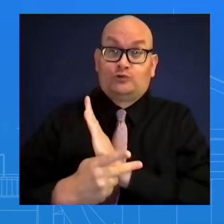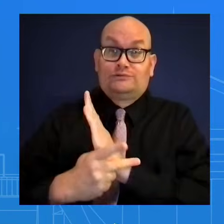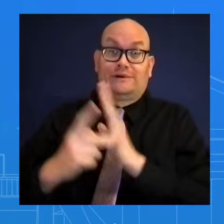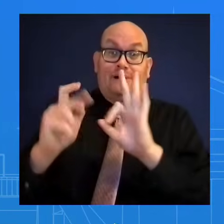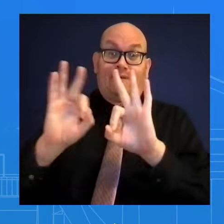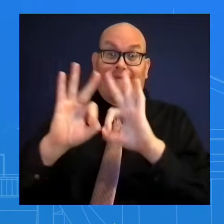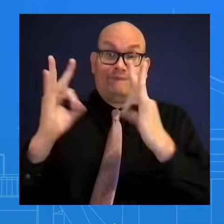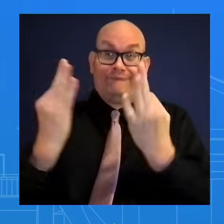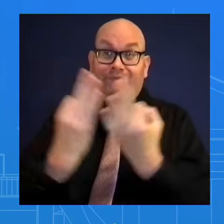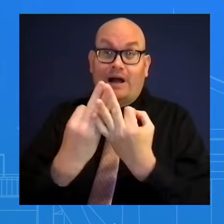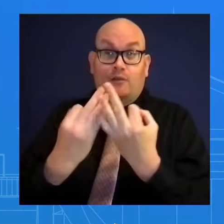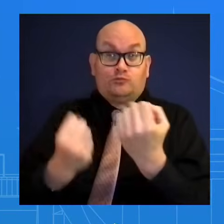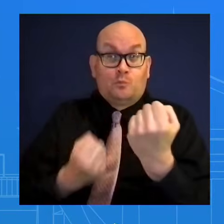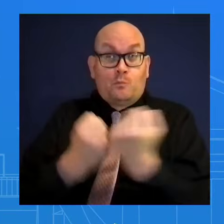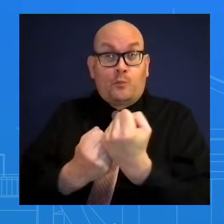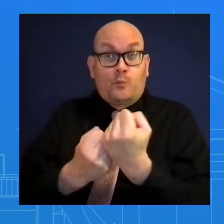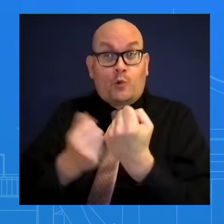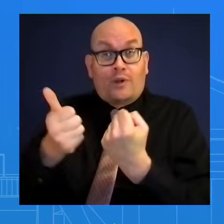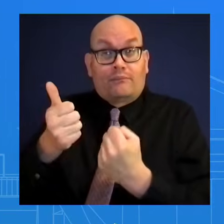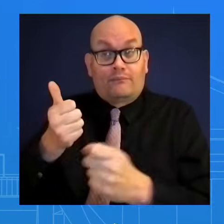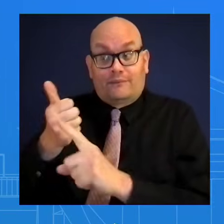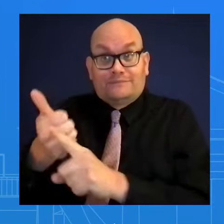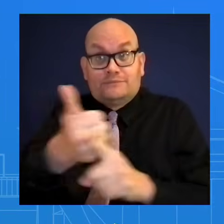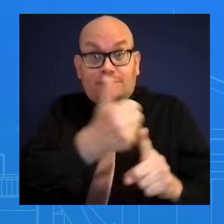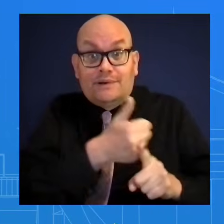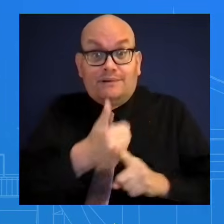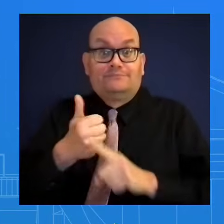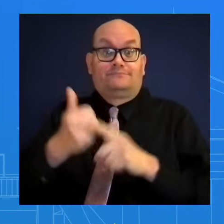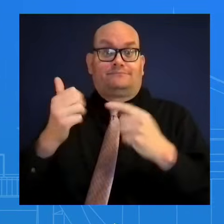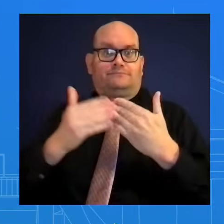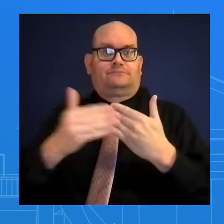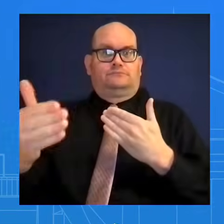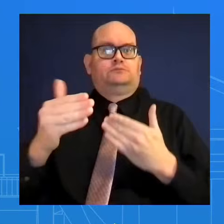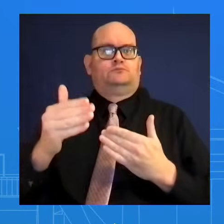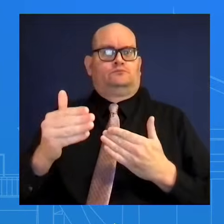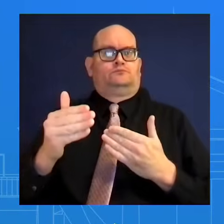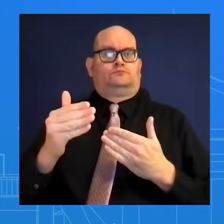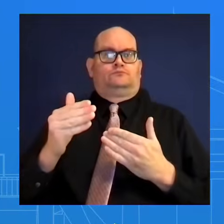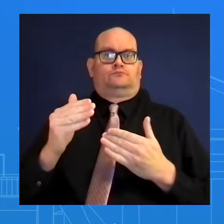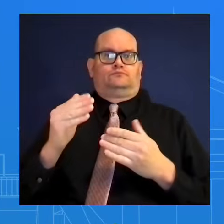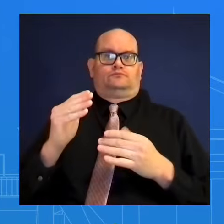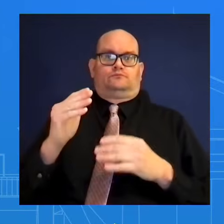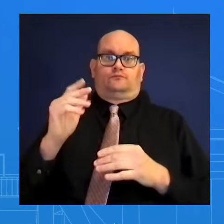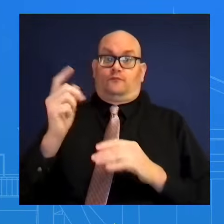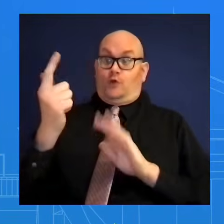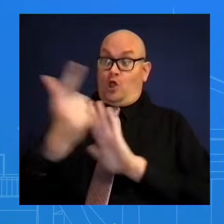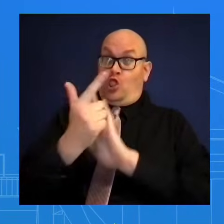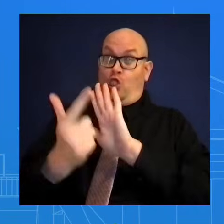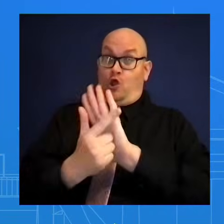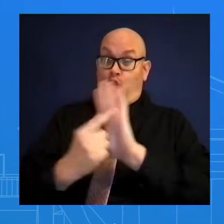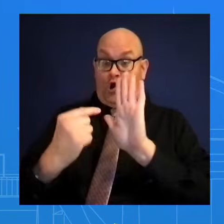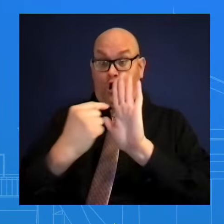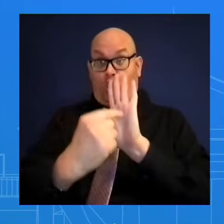We think it's an important piece of legislation that the President wants to see at his desk so he can sign it.